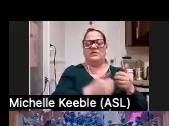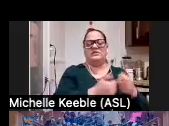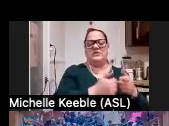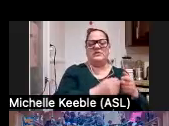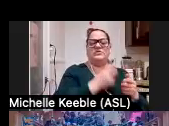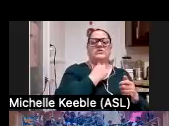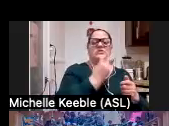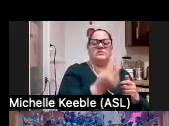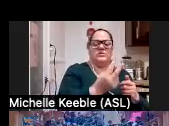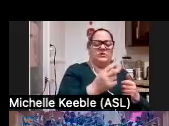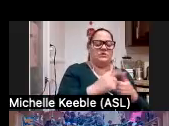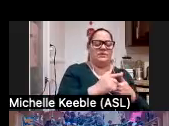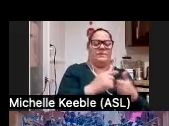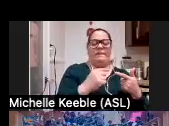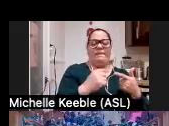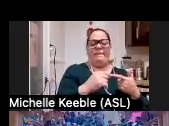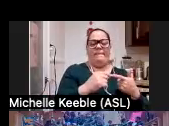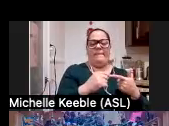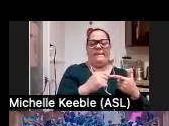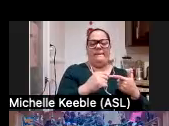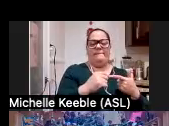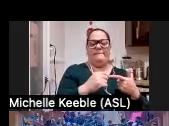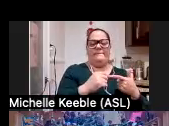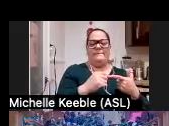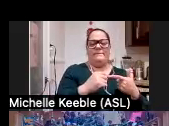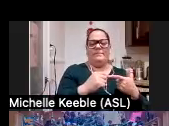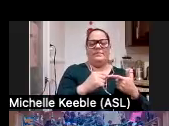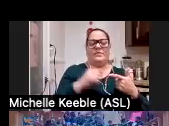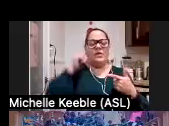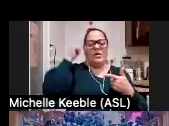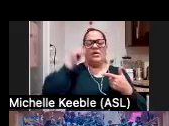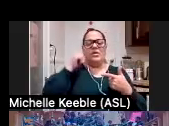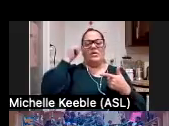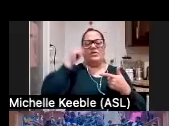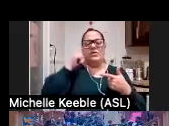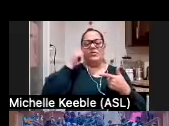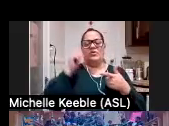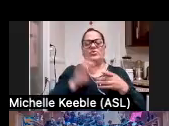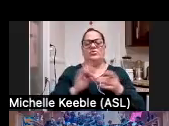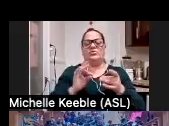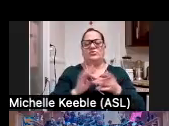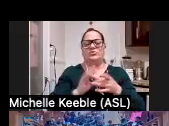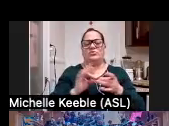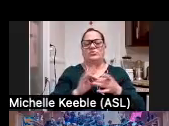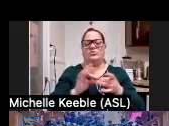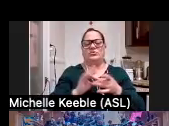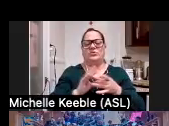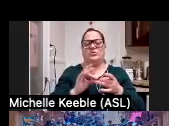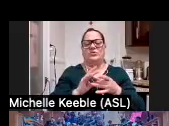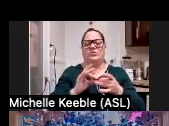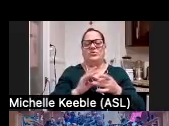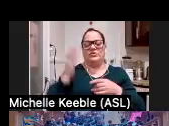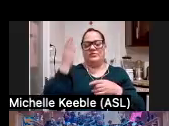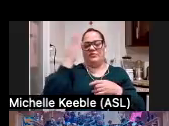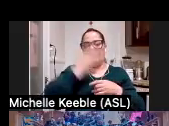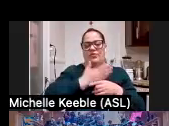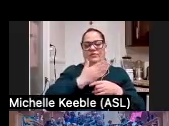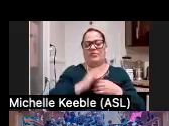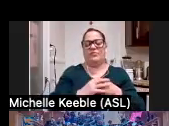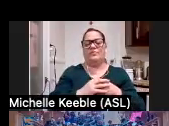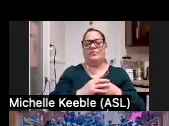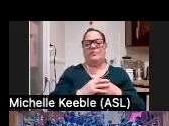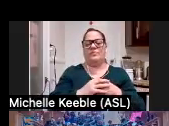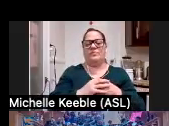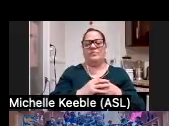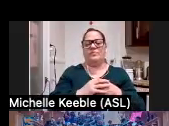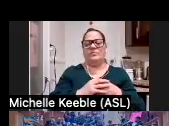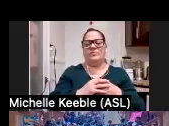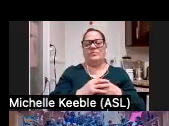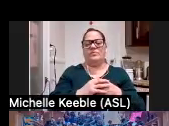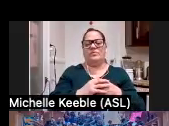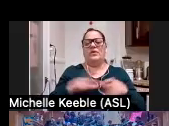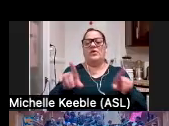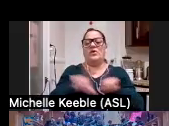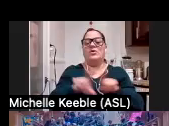Um, it'll provide uh audio description of of what's in front of you. Um, and as Natalie said,